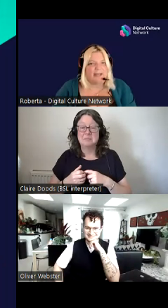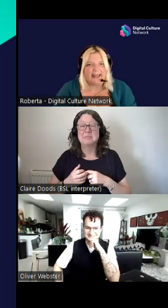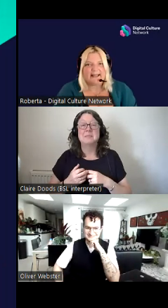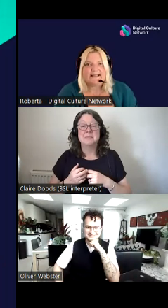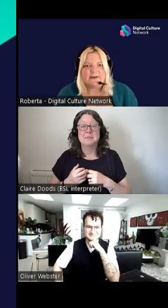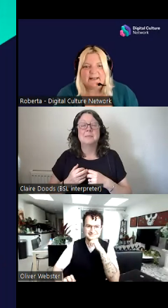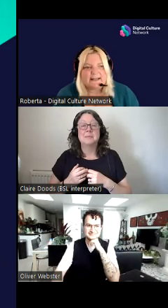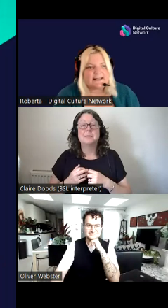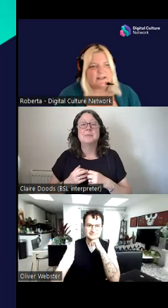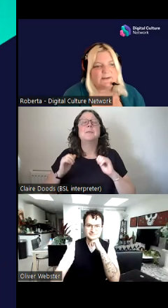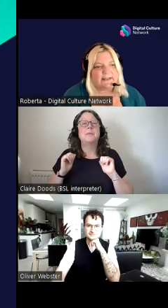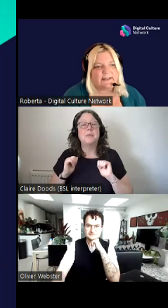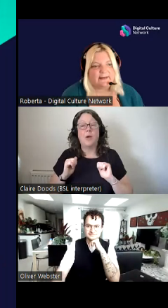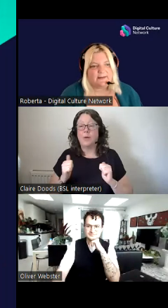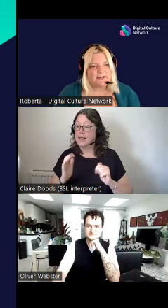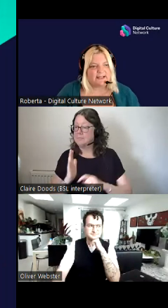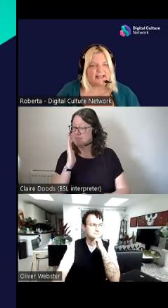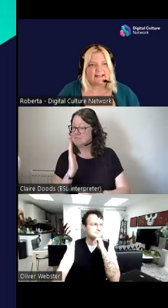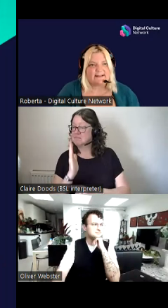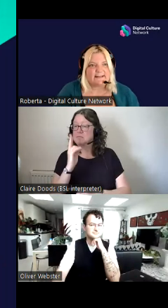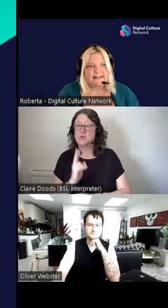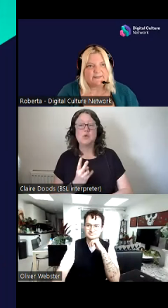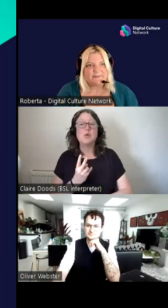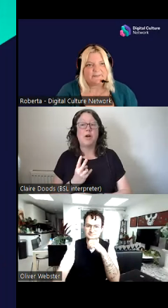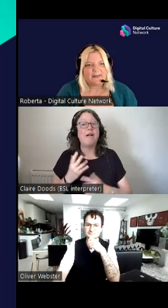Okay. It's two o'clock now. I think we should get started.